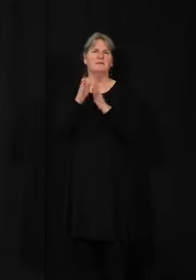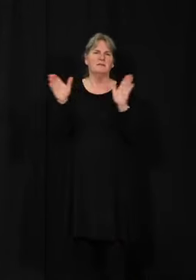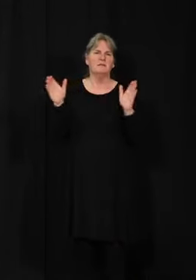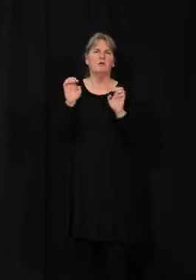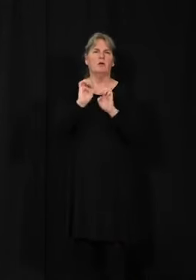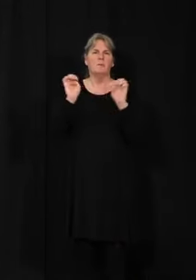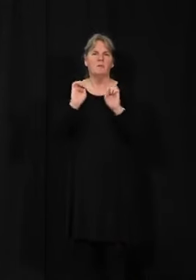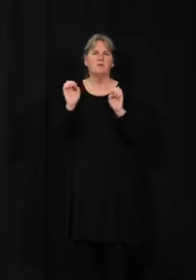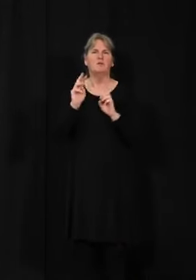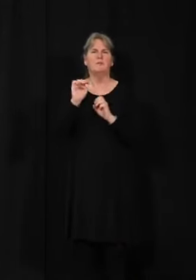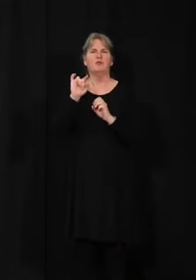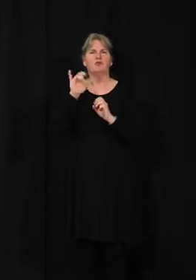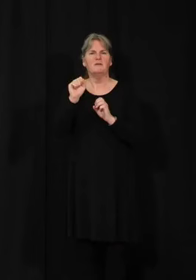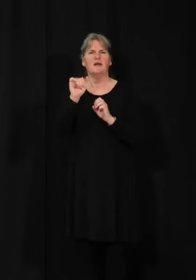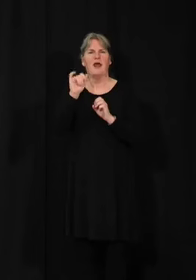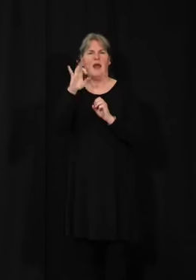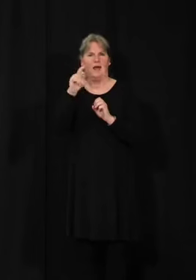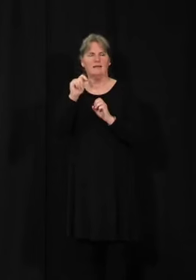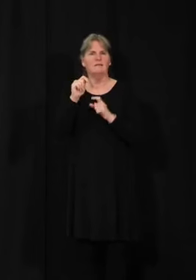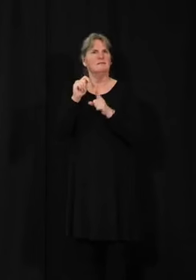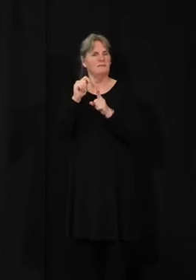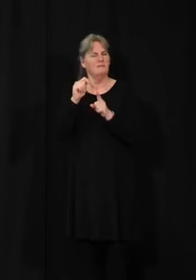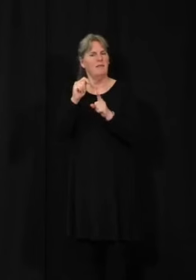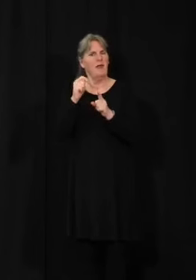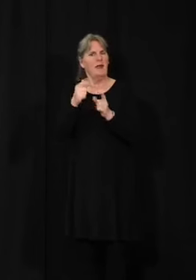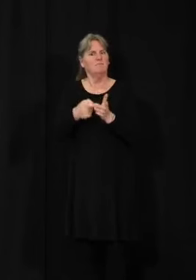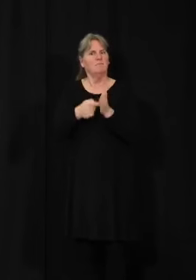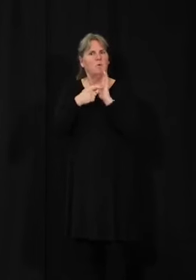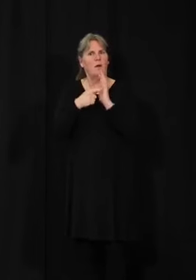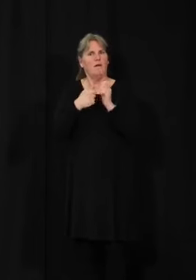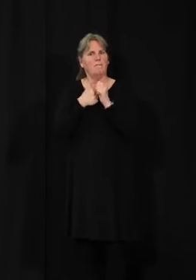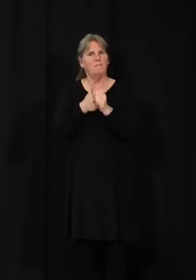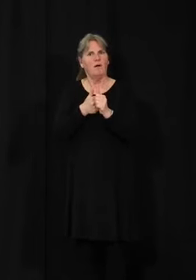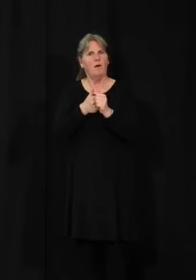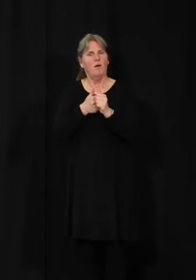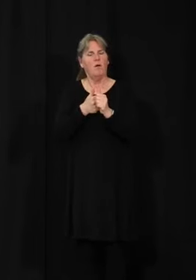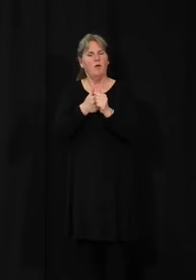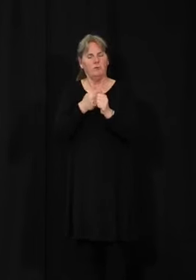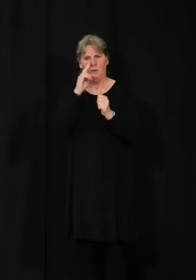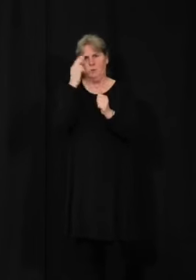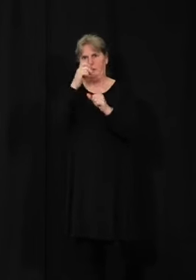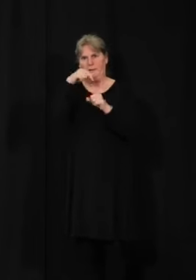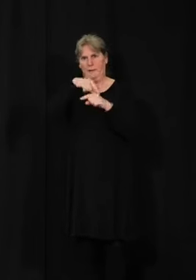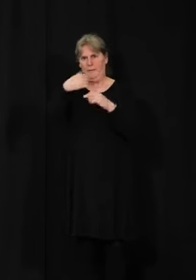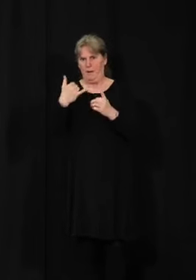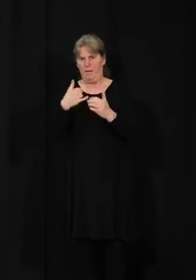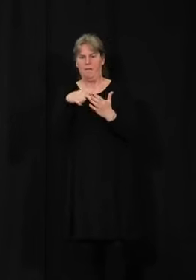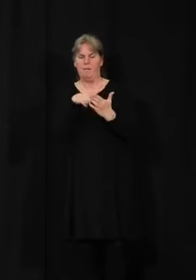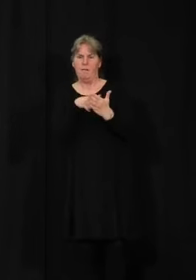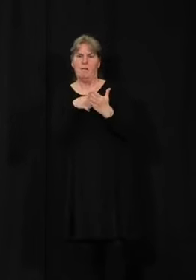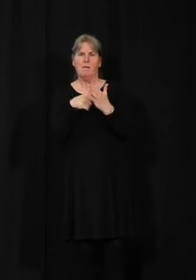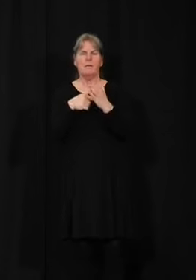are certain provisions that we have to provide to the authorities necessary in these extraordinary times.